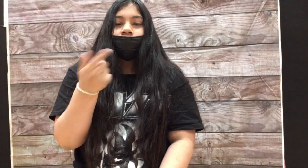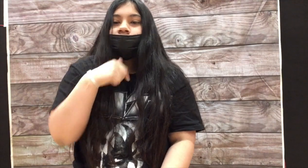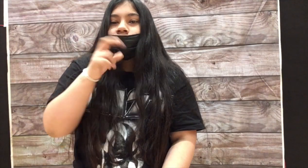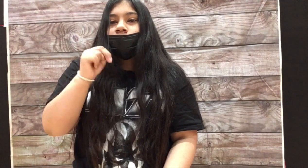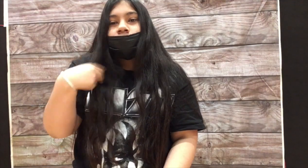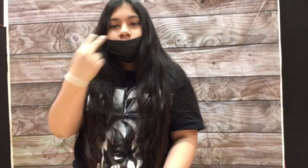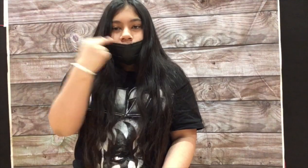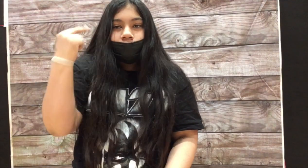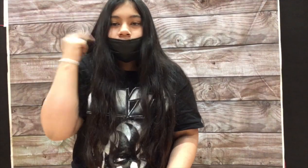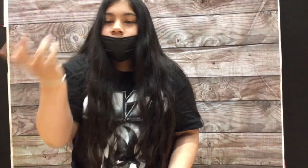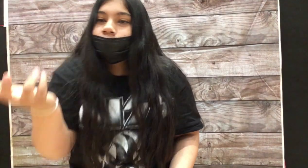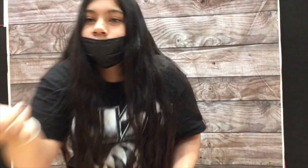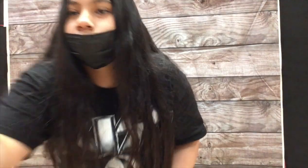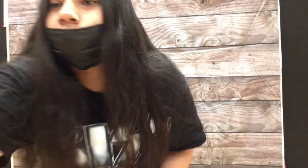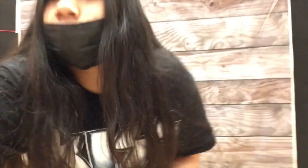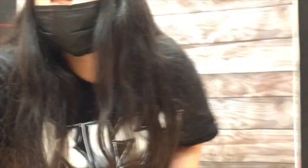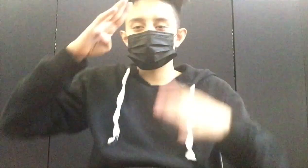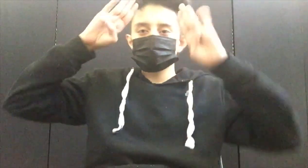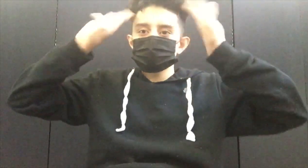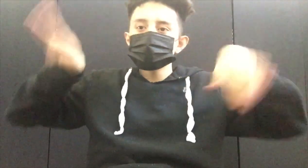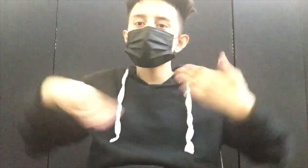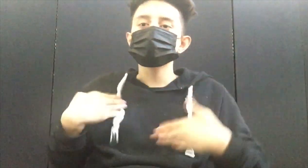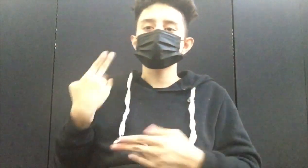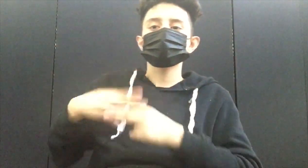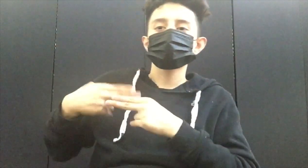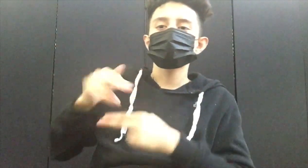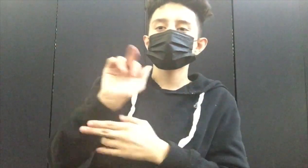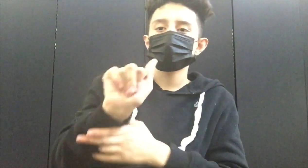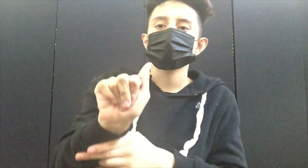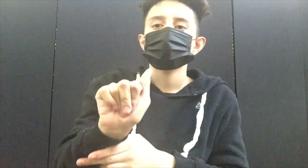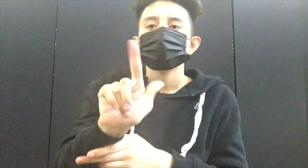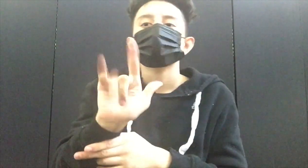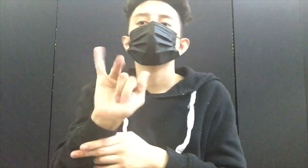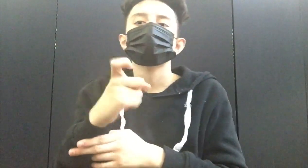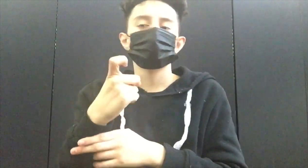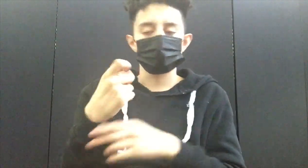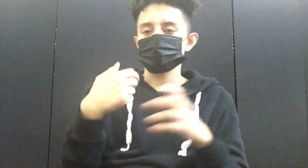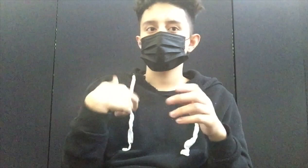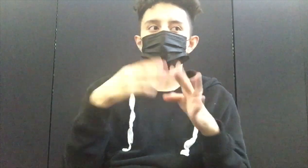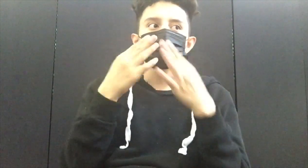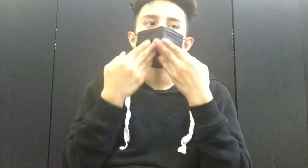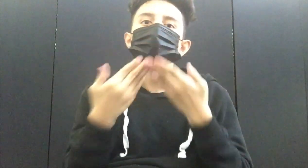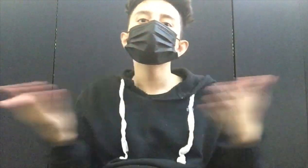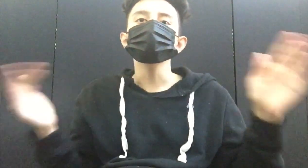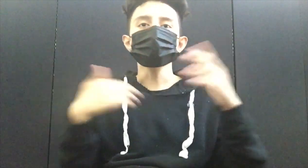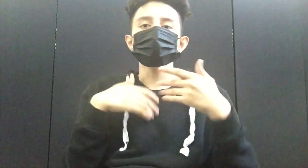Yeah not so much. I don't even have any memories. Hi, my name is Alex.